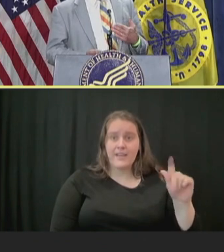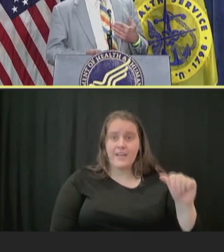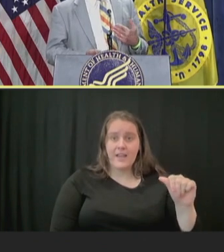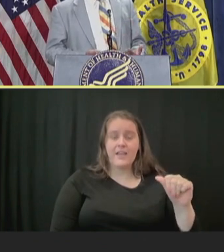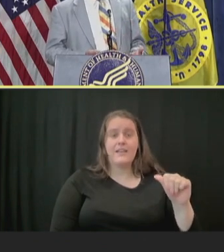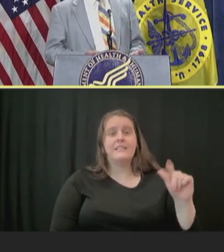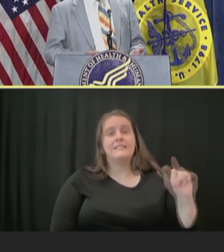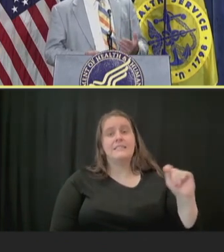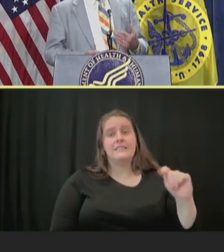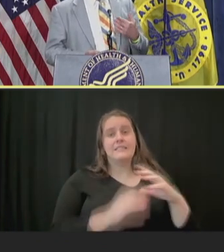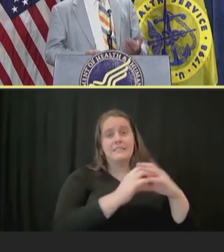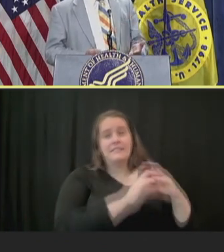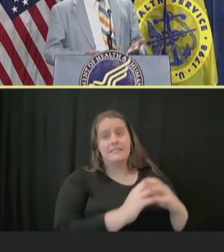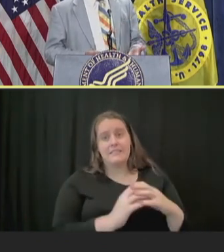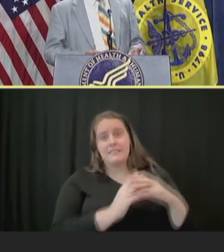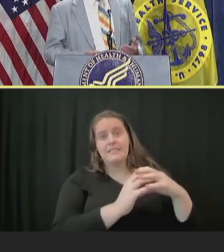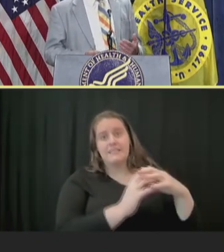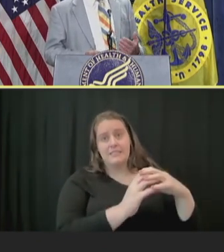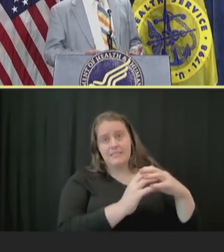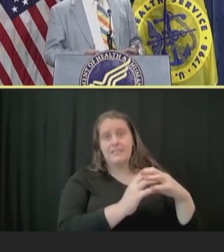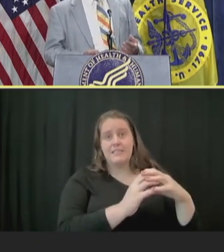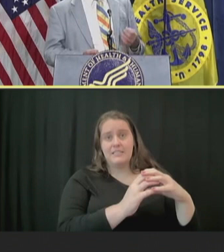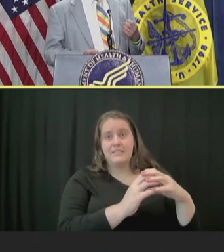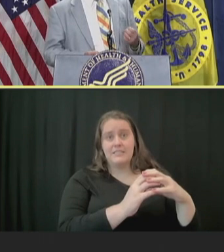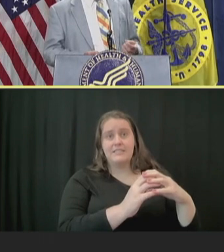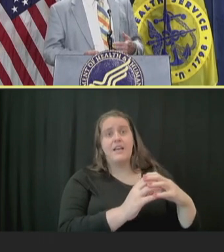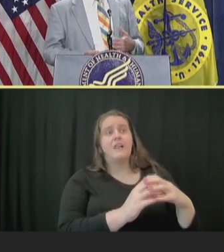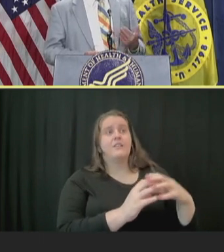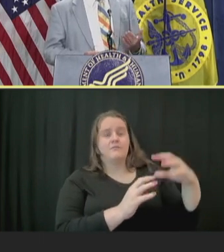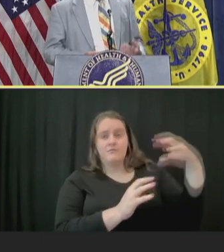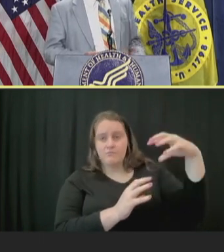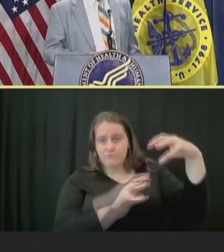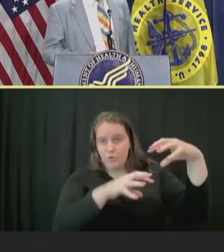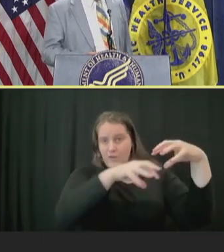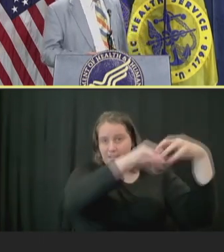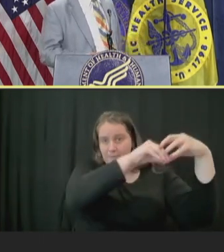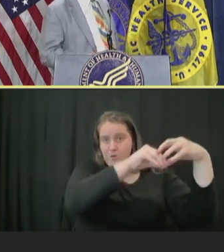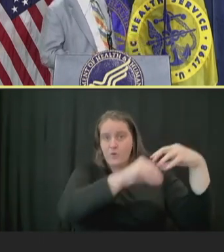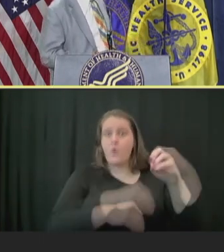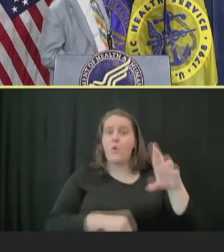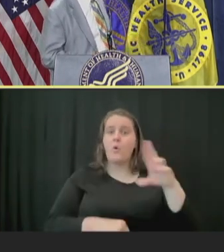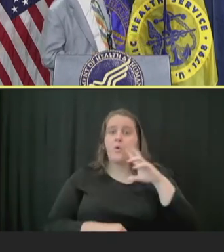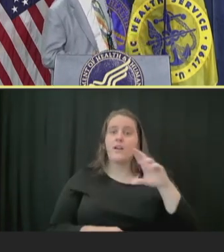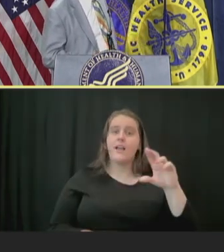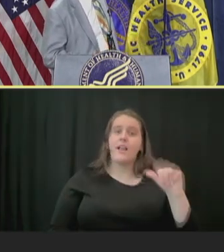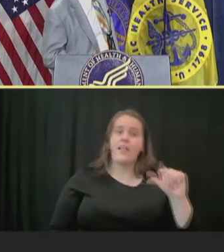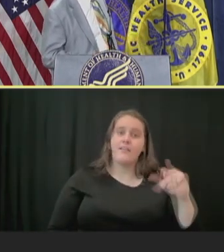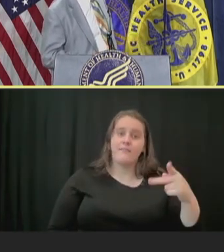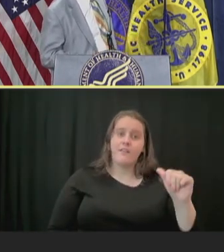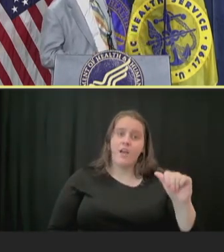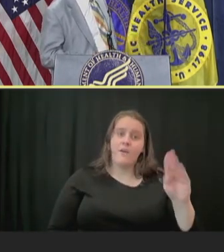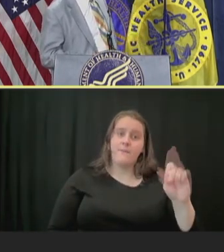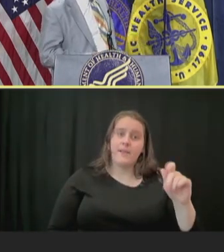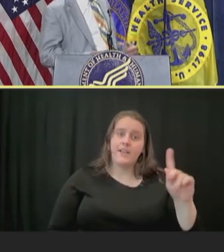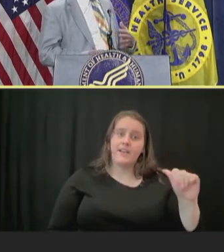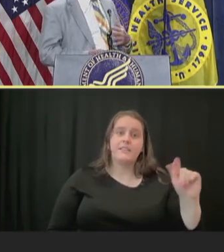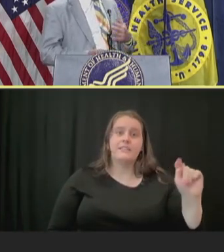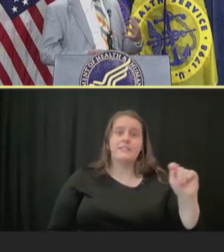delta T cell receptor that has not been introduced yet in this panel, which is just another type of